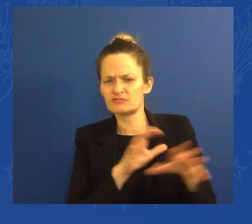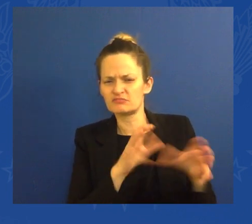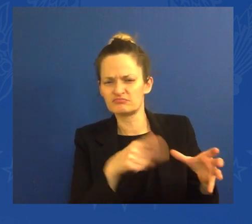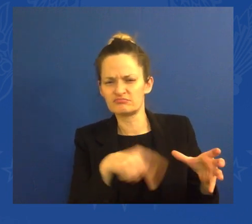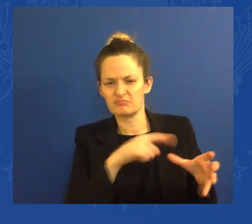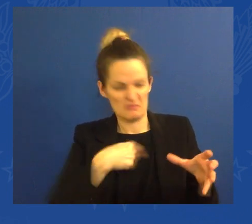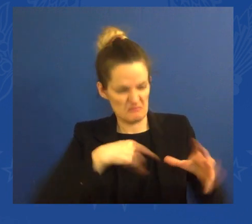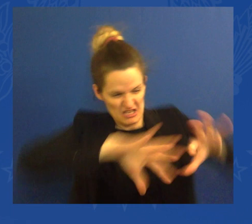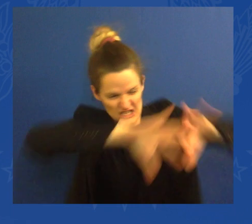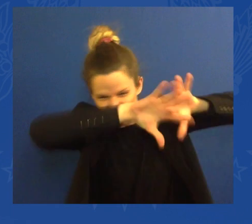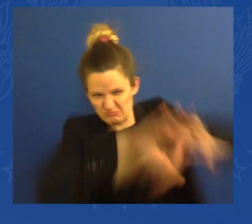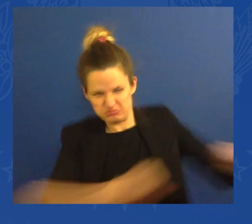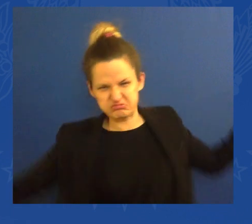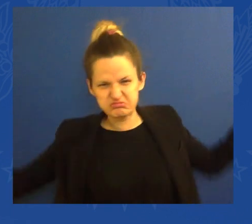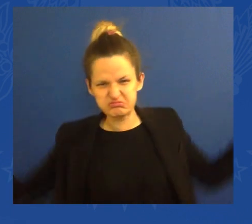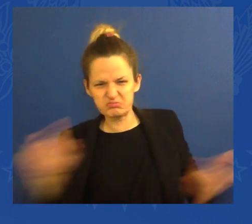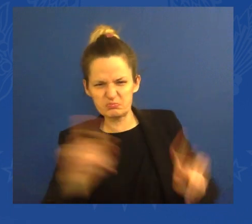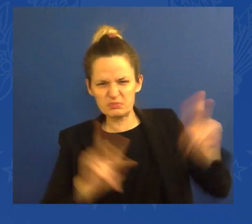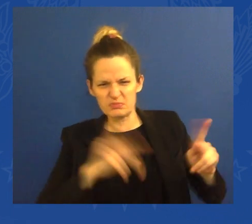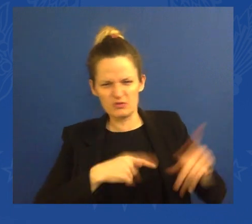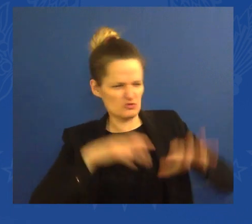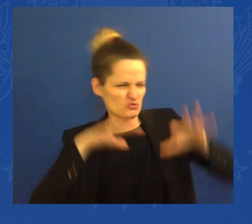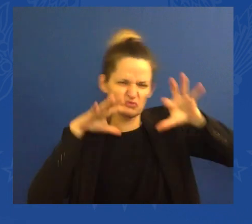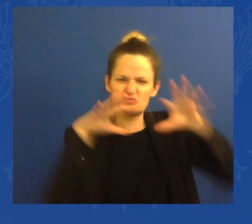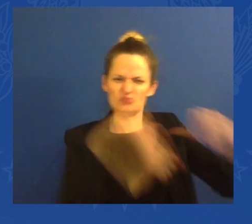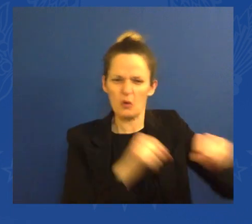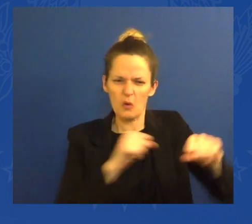or the German Bundestag or the Italian Parliament?